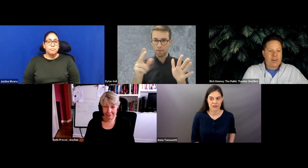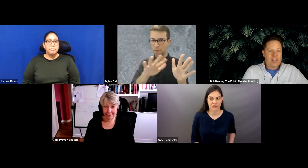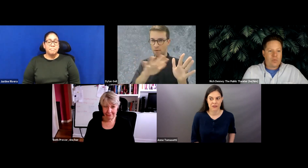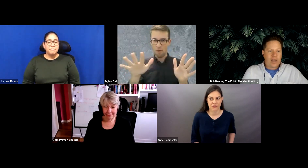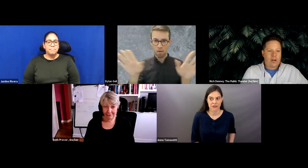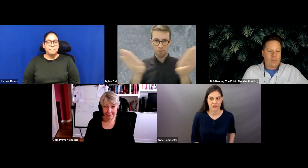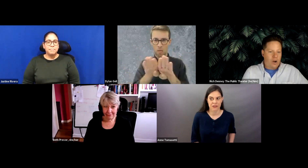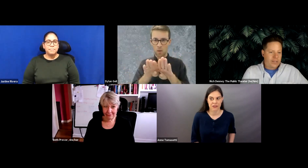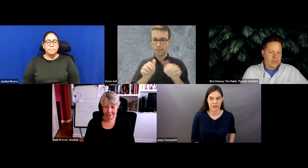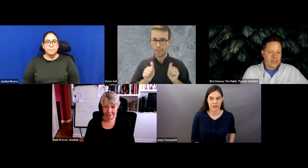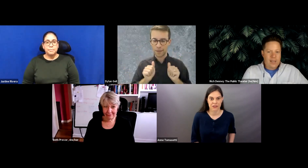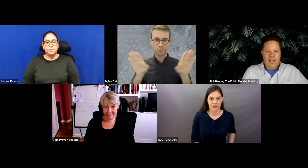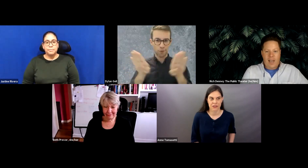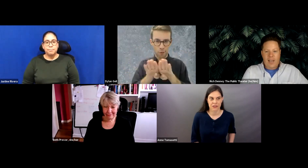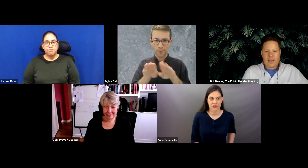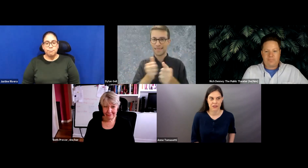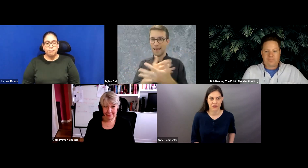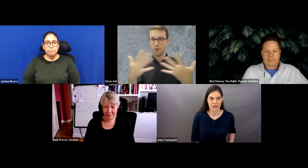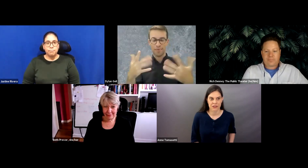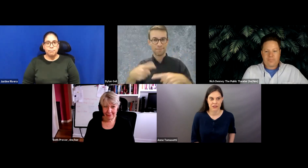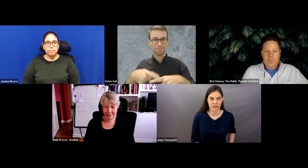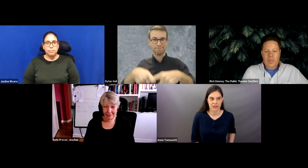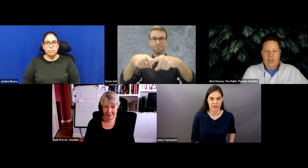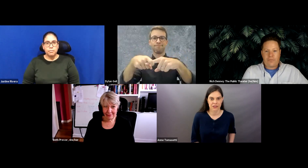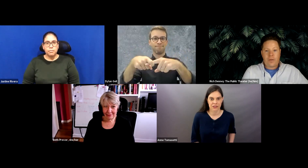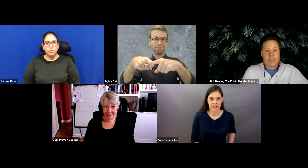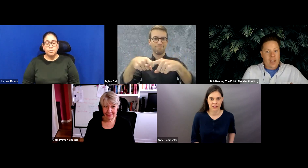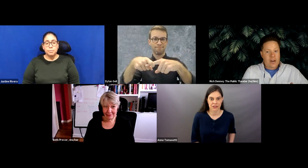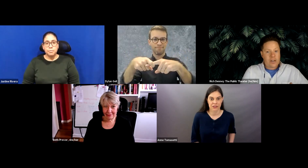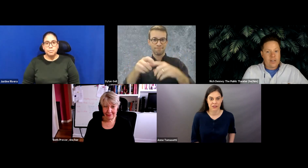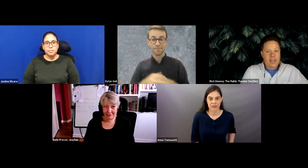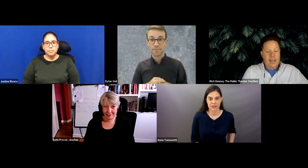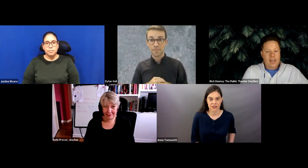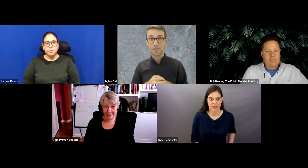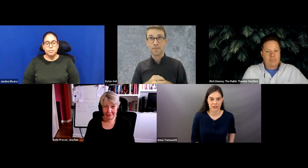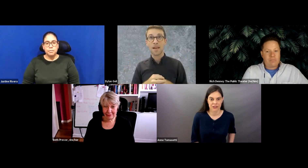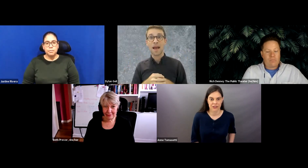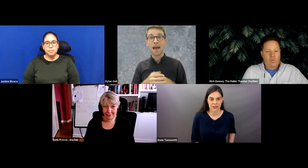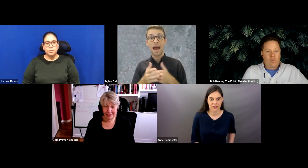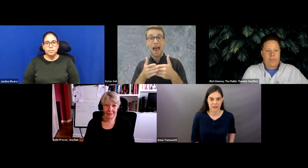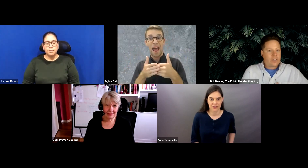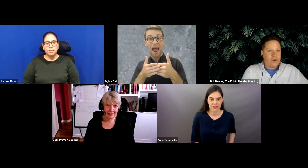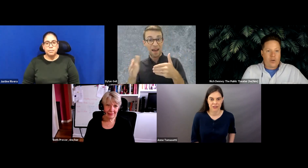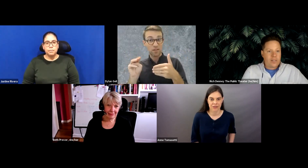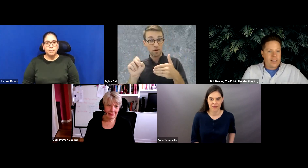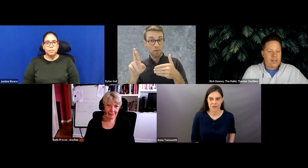everything went on pause. From there, The Public very quickly